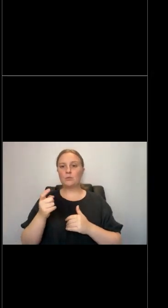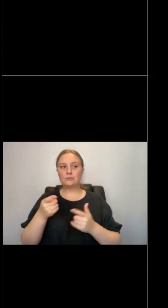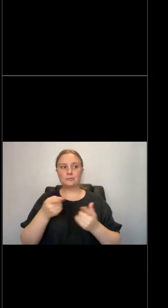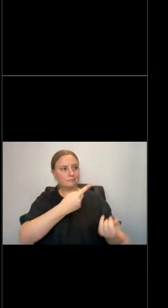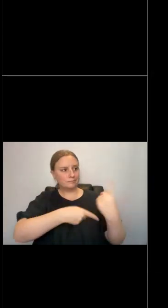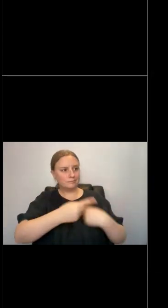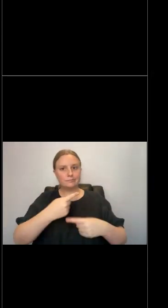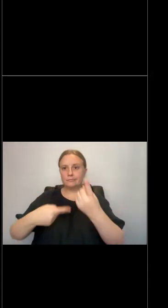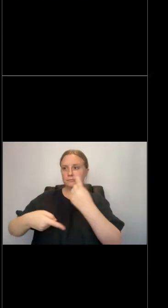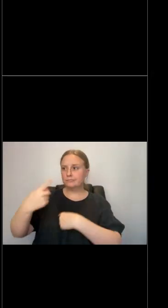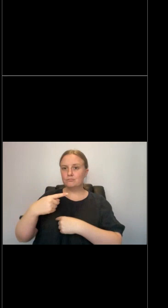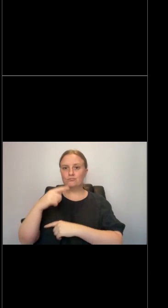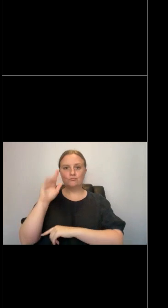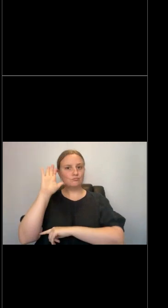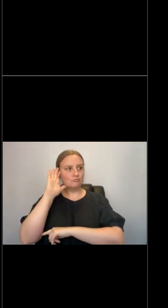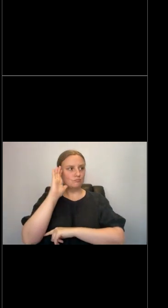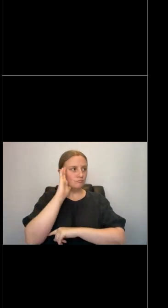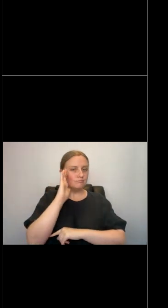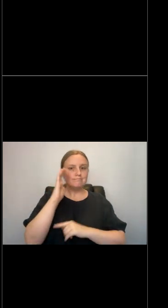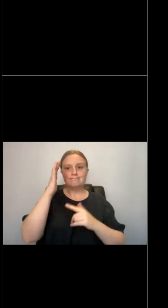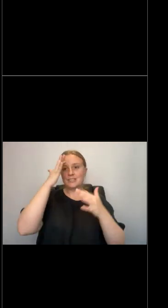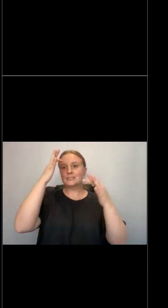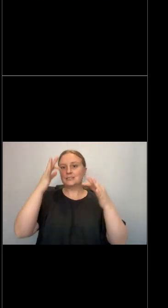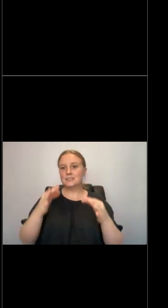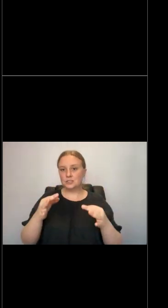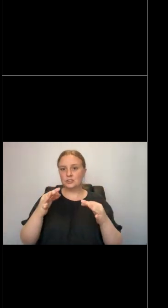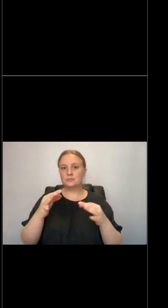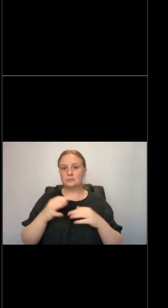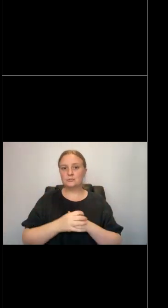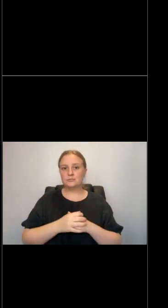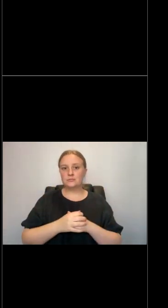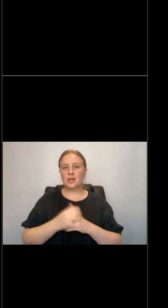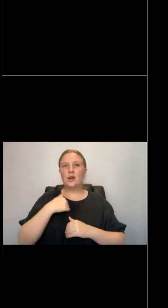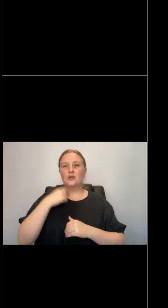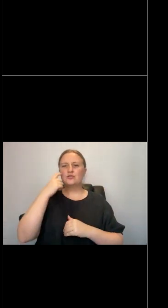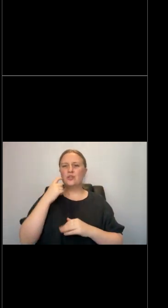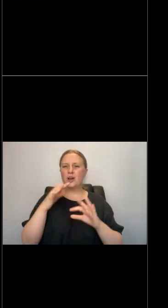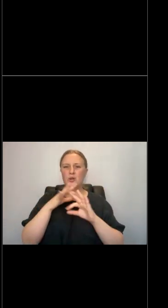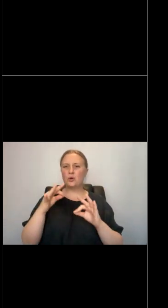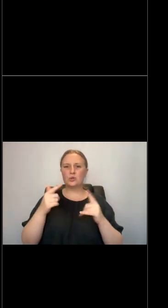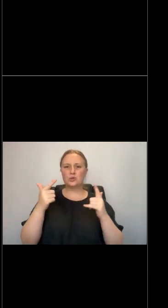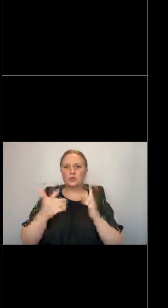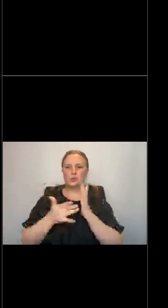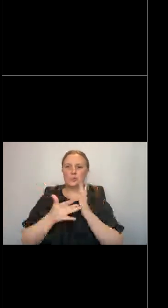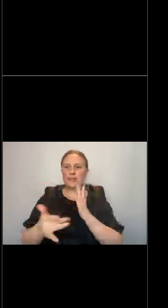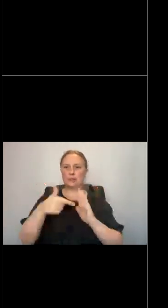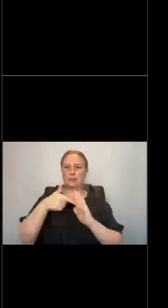I'm trying not to get too legalistic here, but one of the big things the mental health court